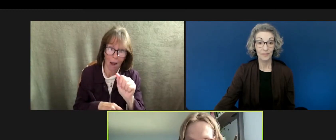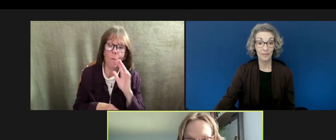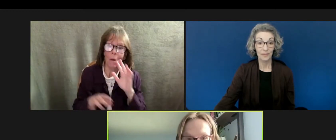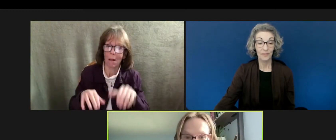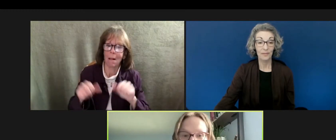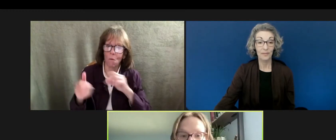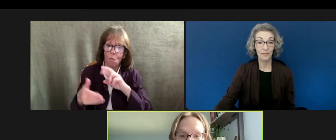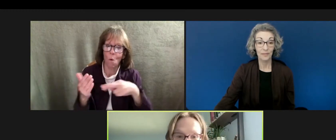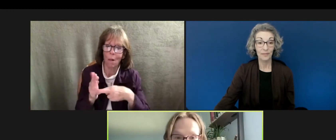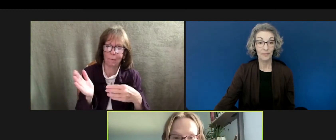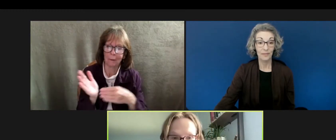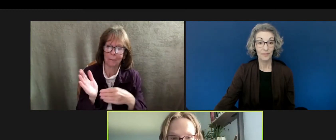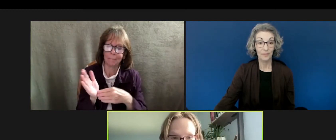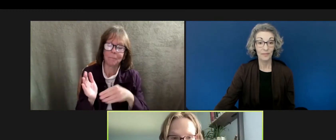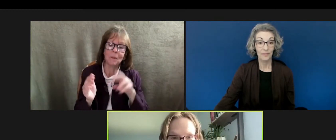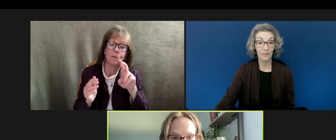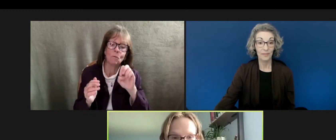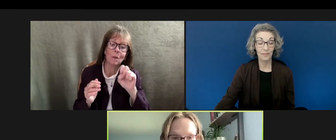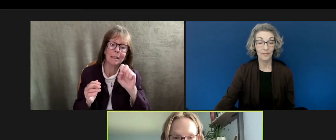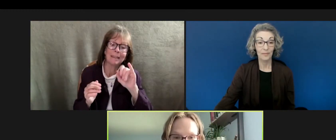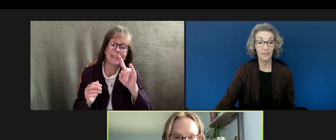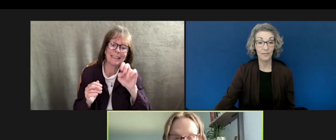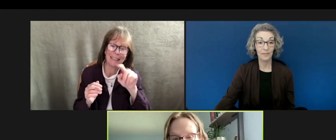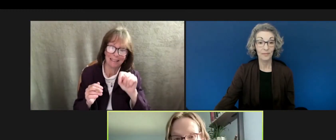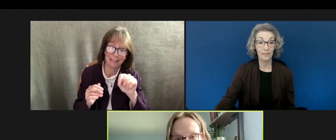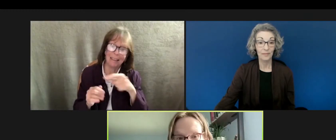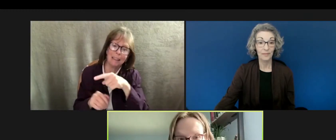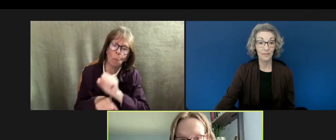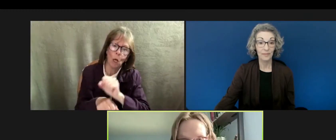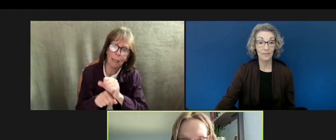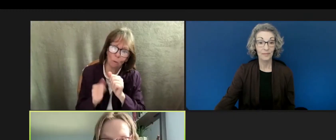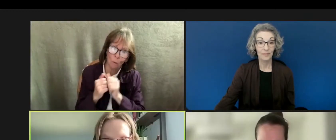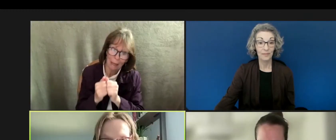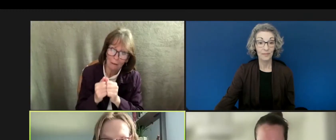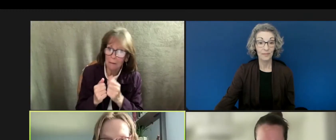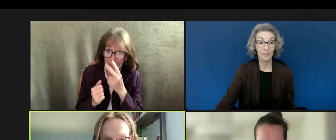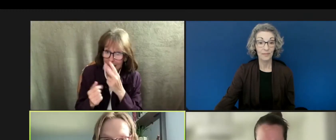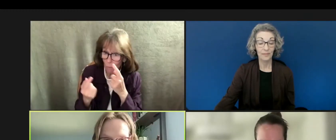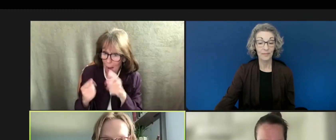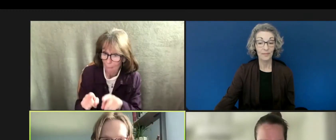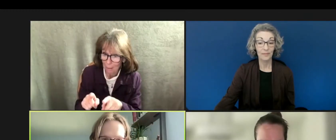who are working together, and we're gonna see what happens. Let's watch.